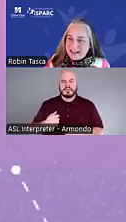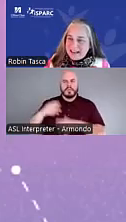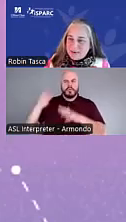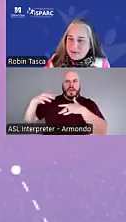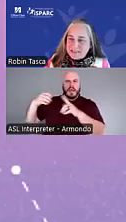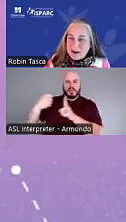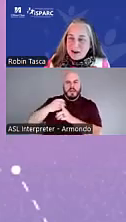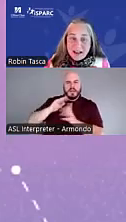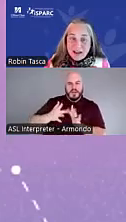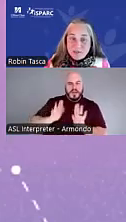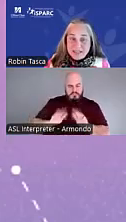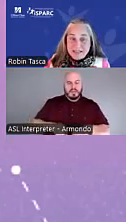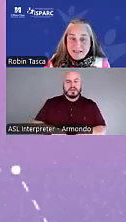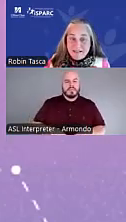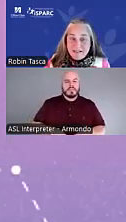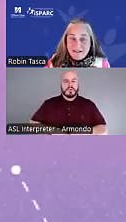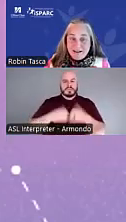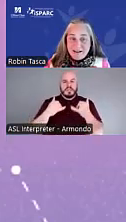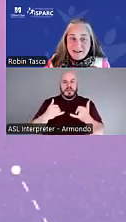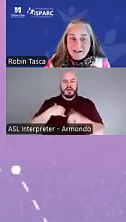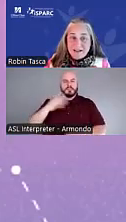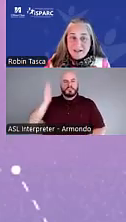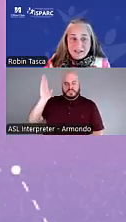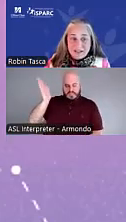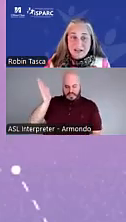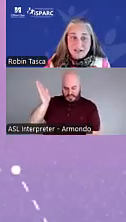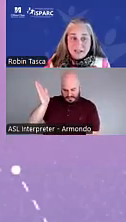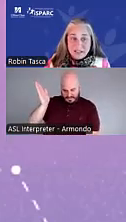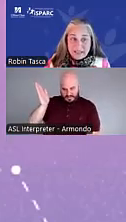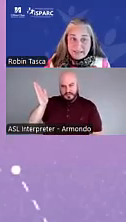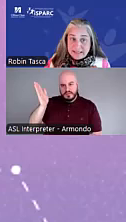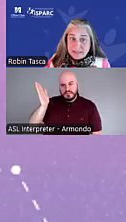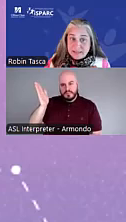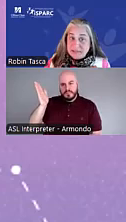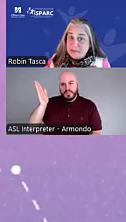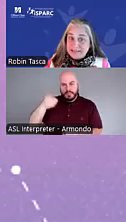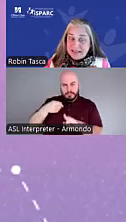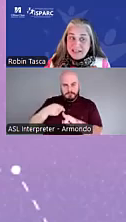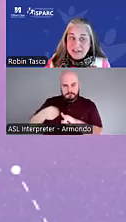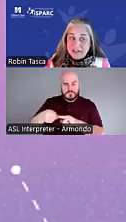Anyways, today I'm presenting on "Accessibility by Design,